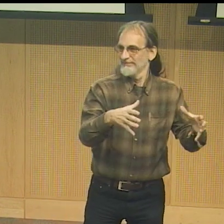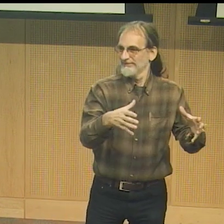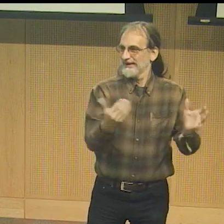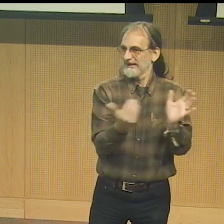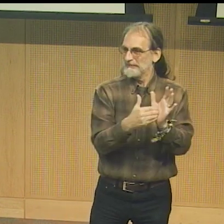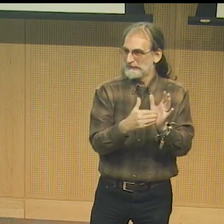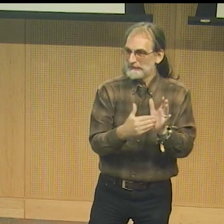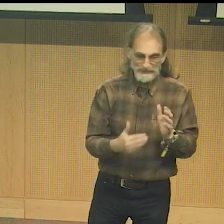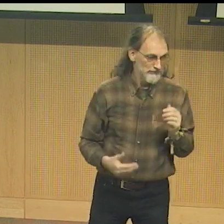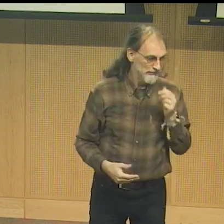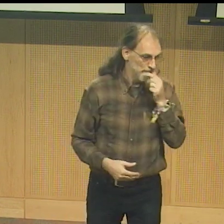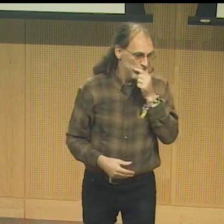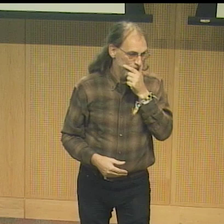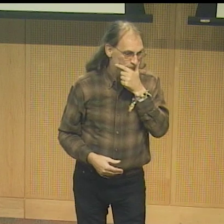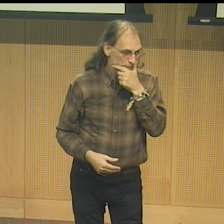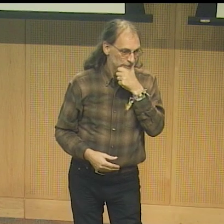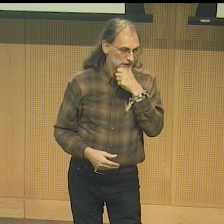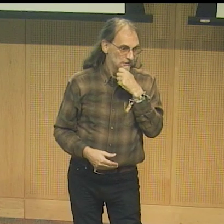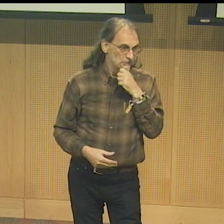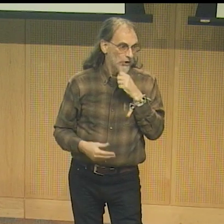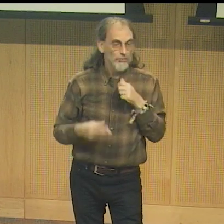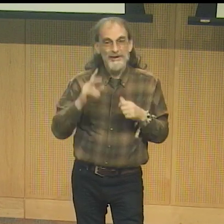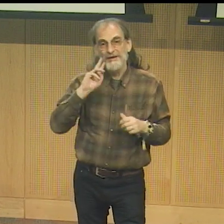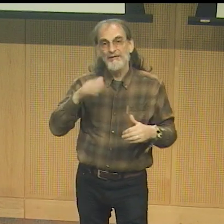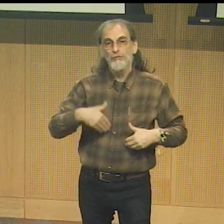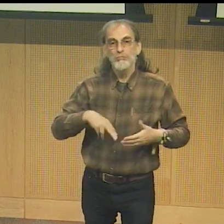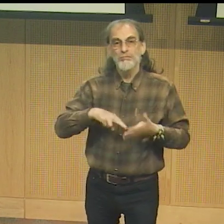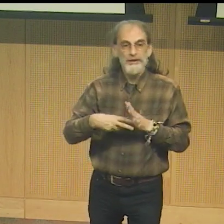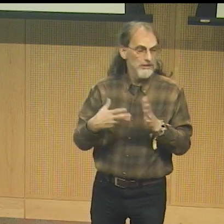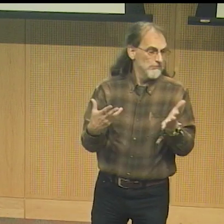and spread. So, the concept of Deafhood.